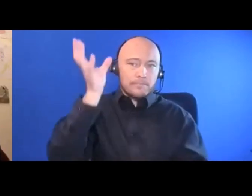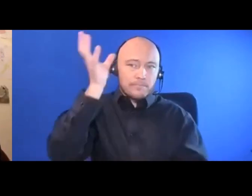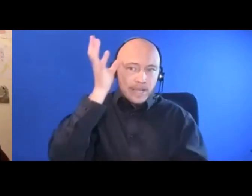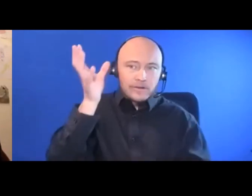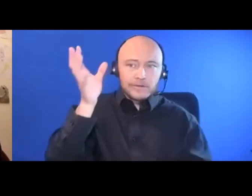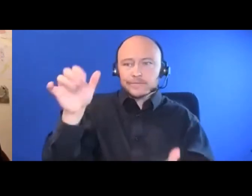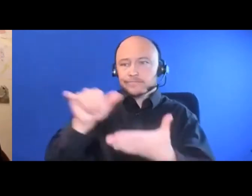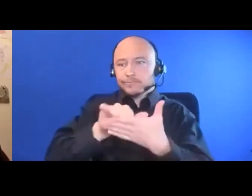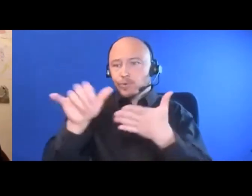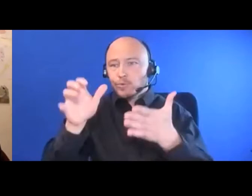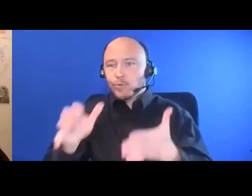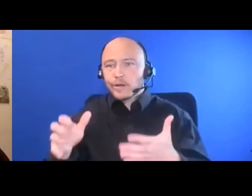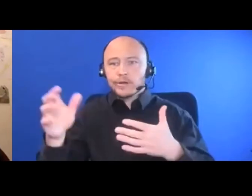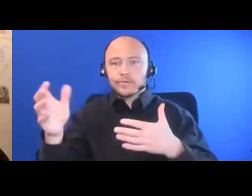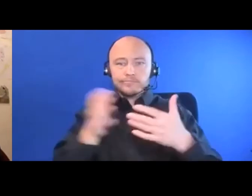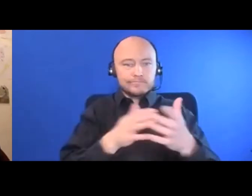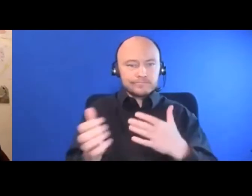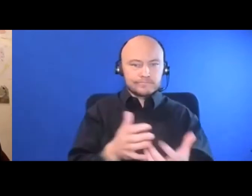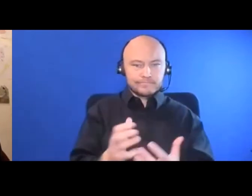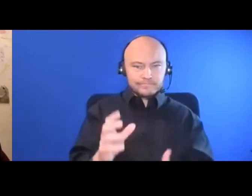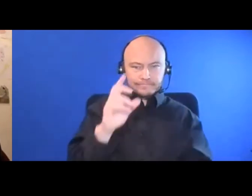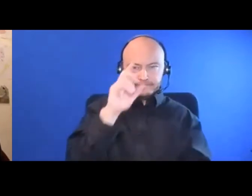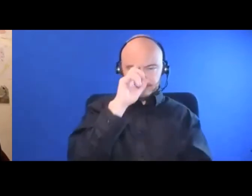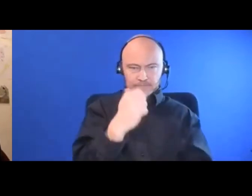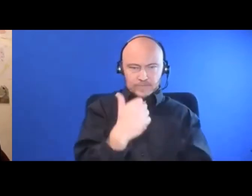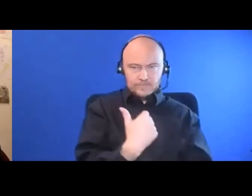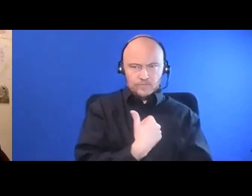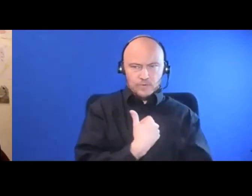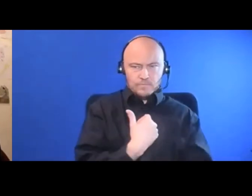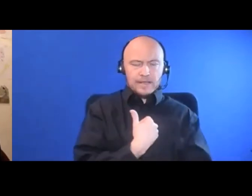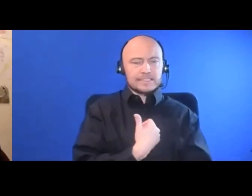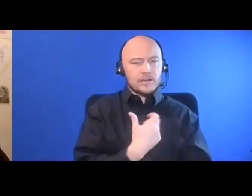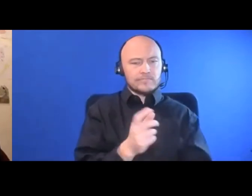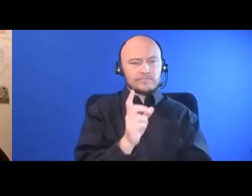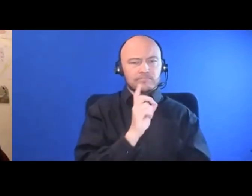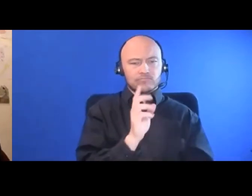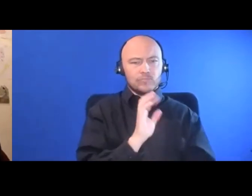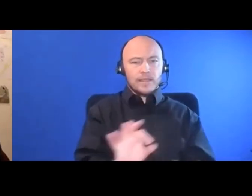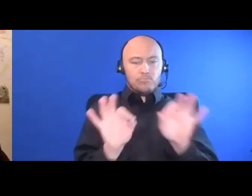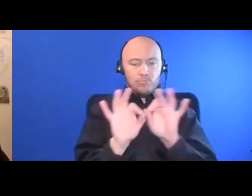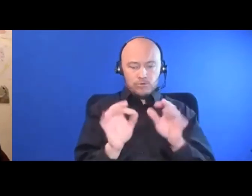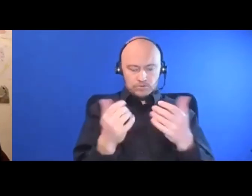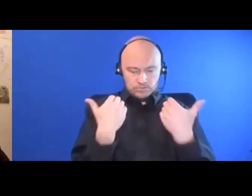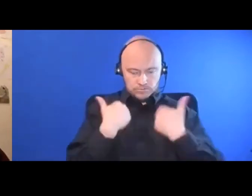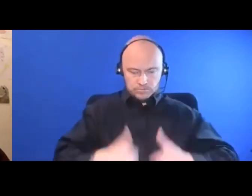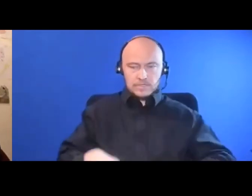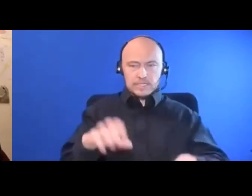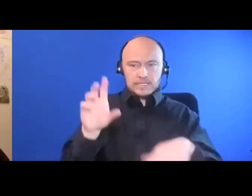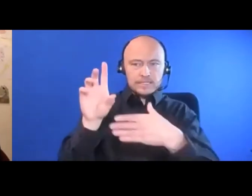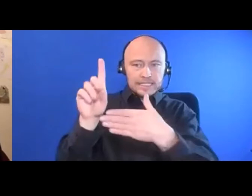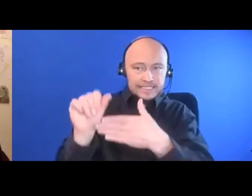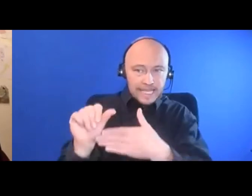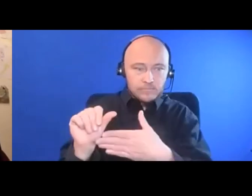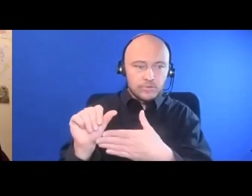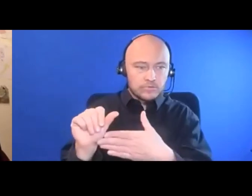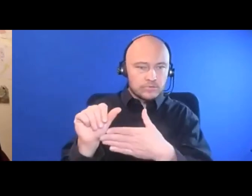and I think for me, part of what's important about identifying as disabled whatever comes after that